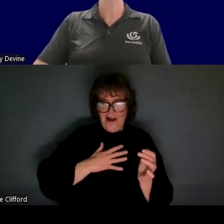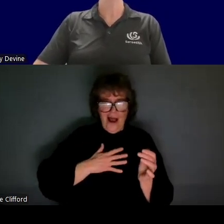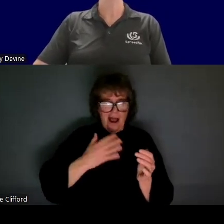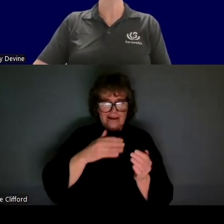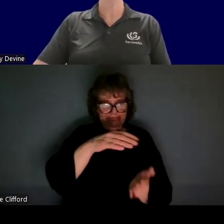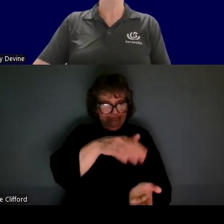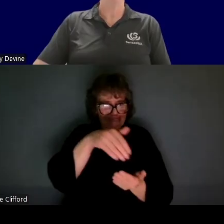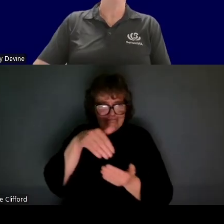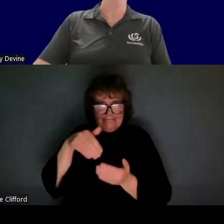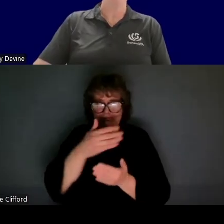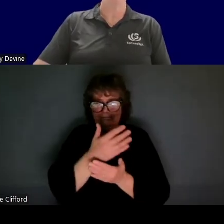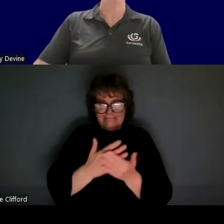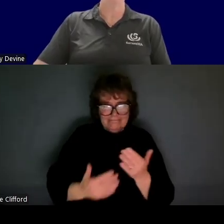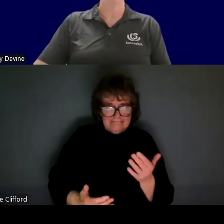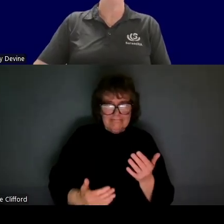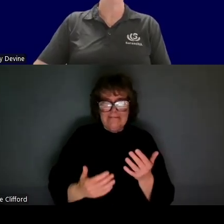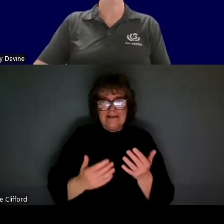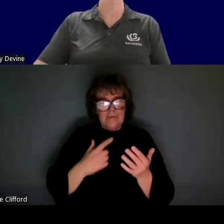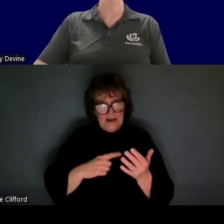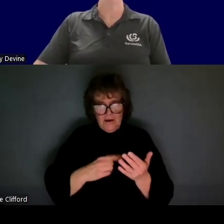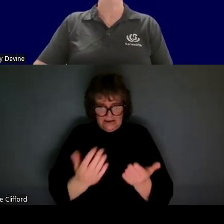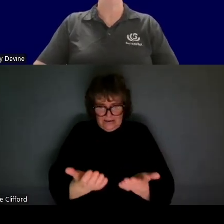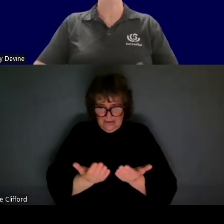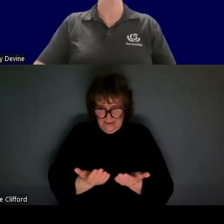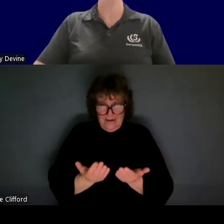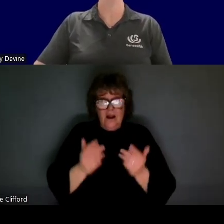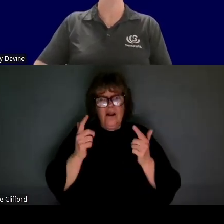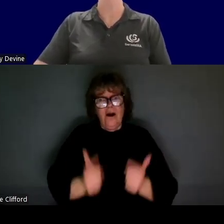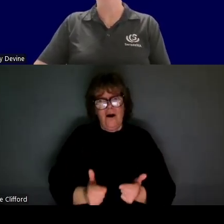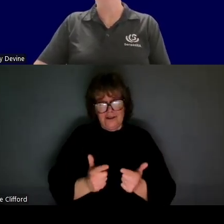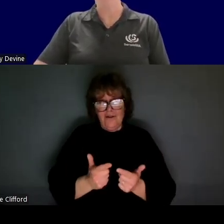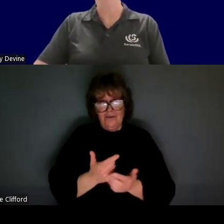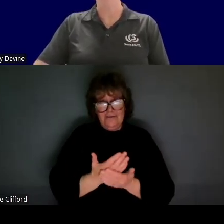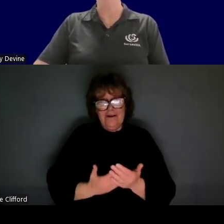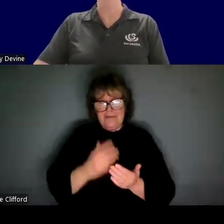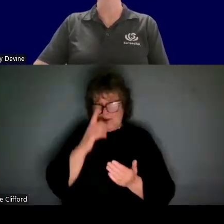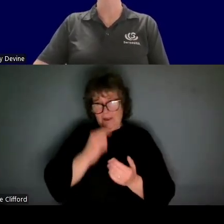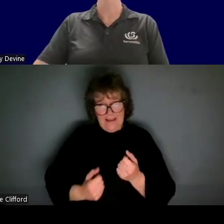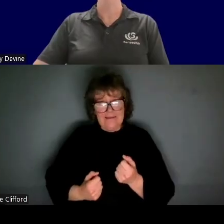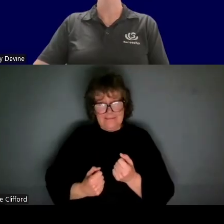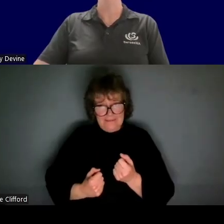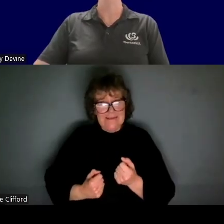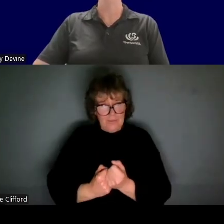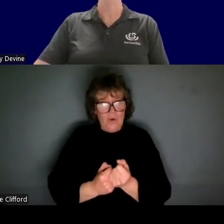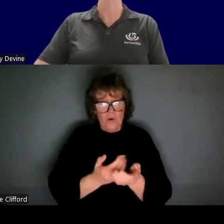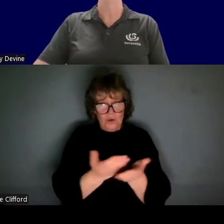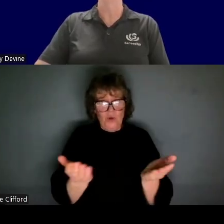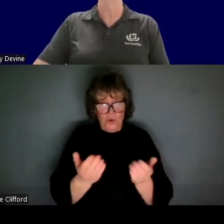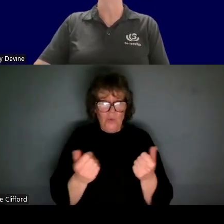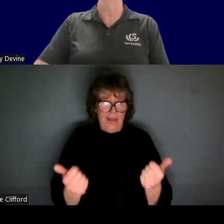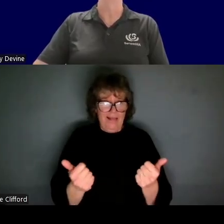just gives us a lot of information that supports us to support you well. Why collect information?